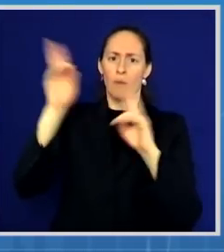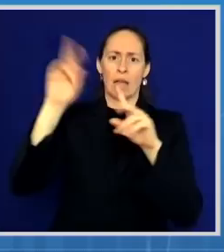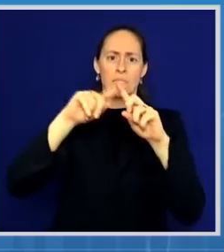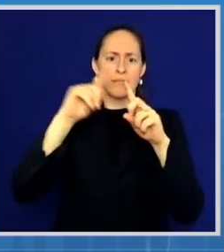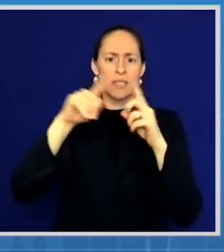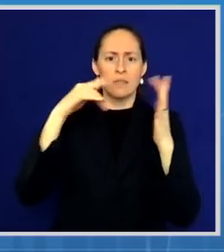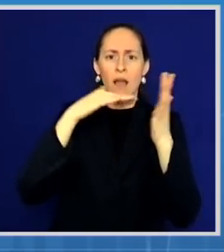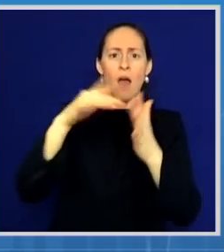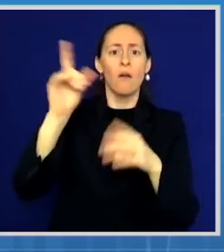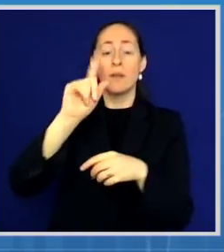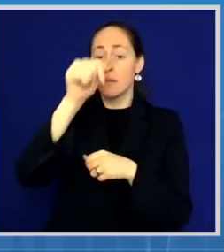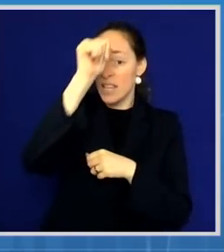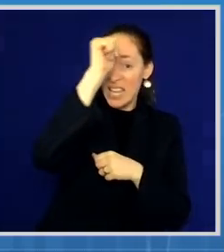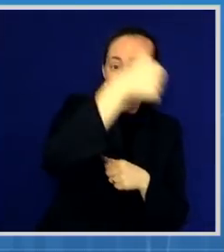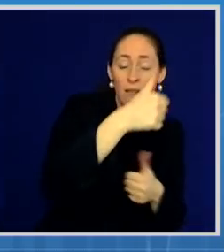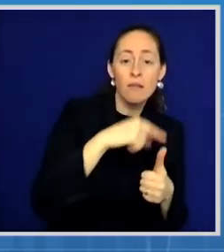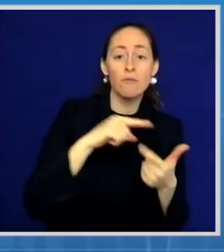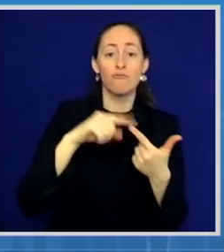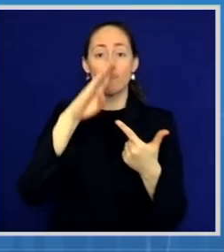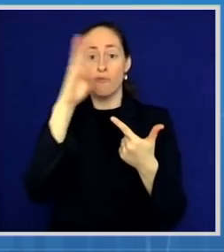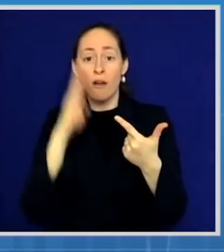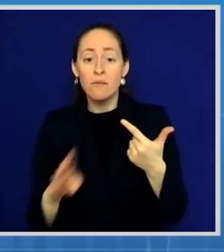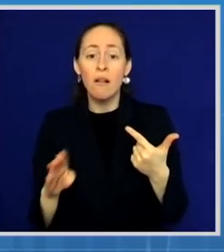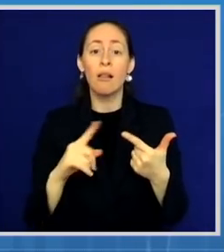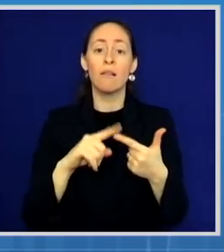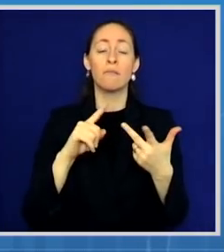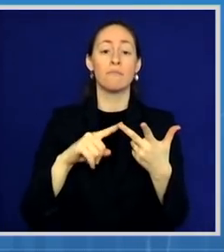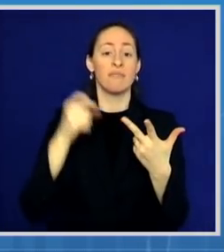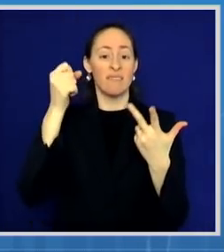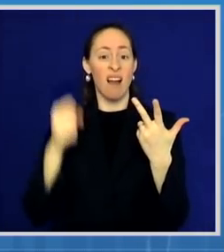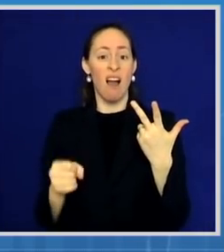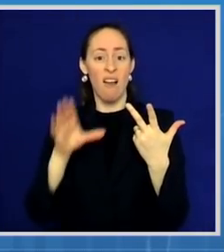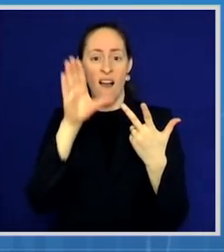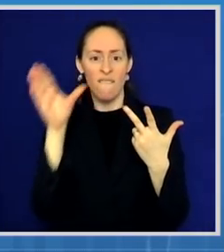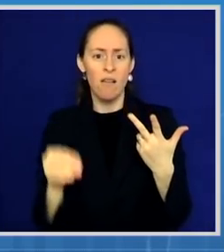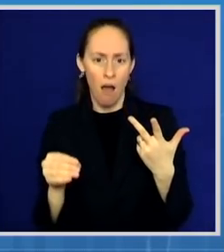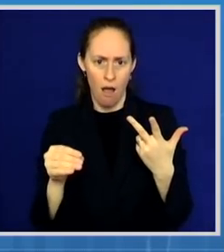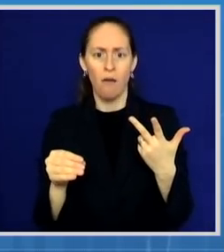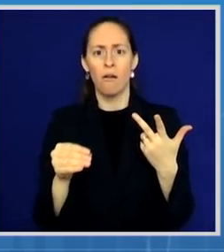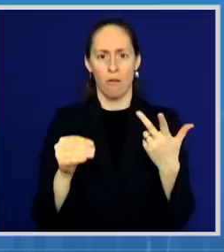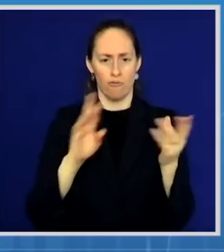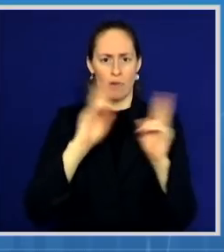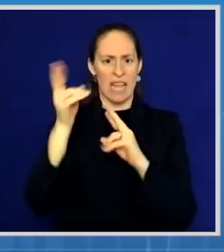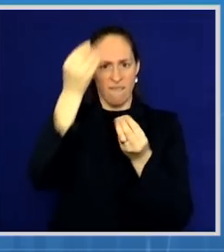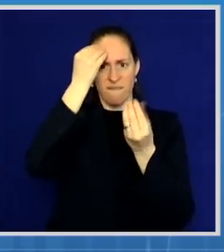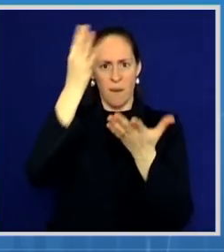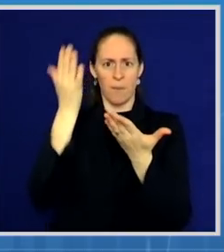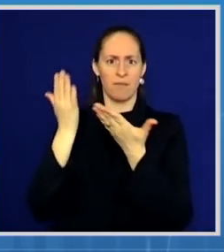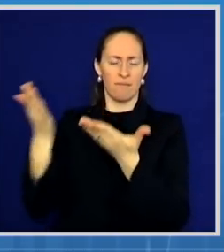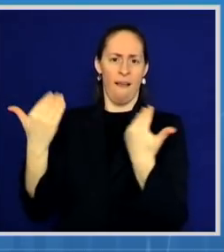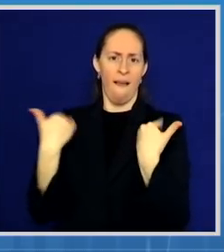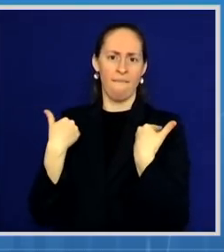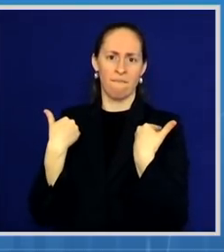This support includes defining standardized approaches, providing technical assistance to investigate variants,